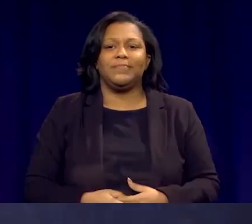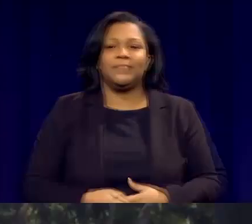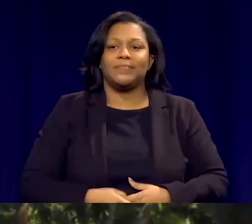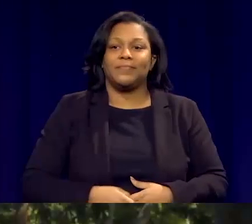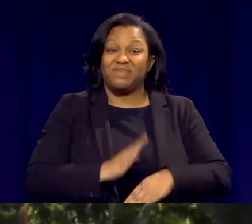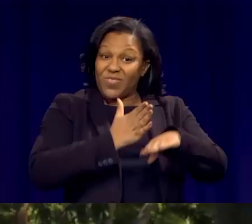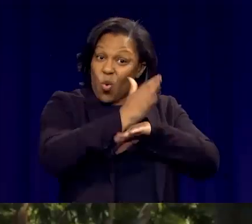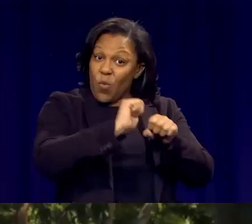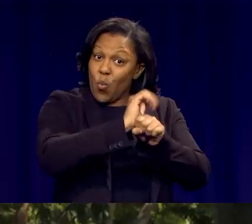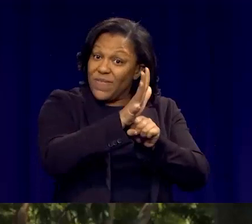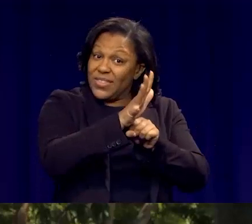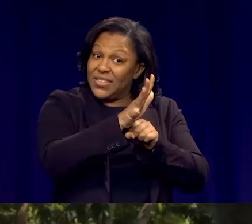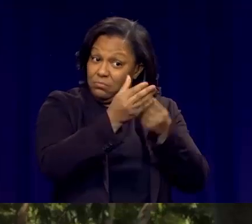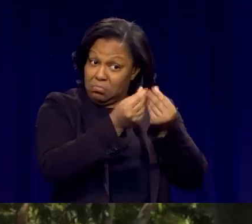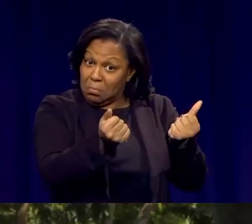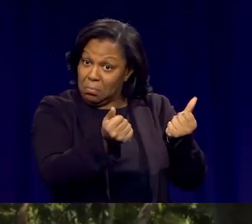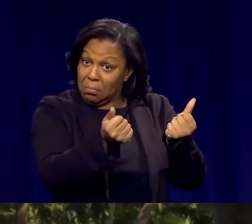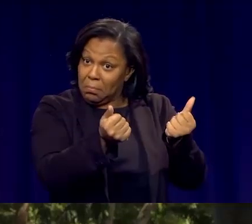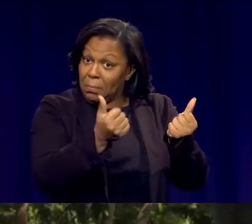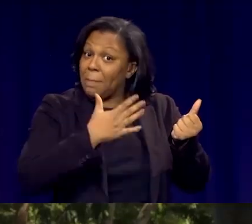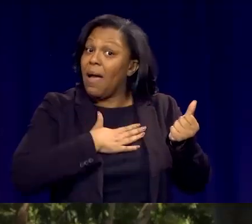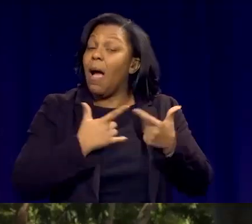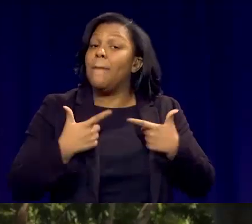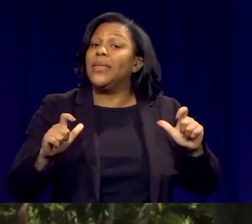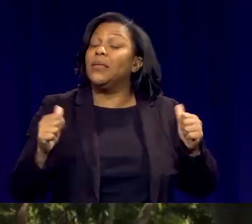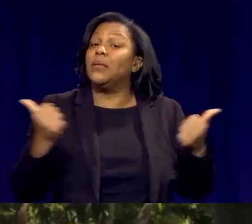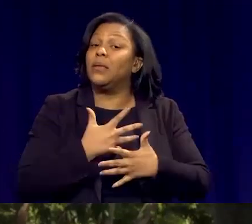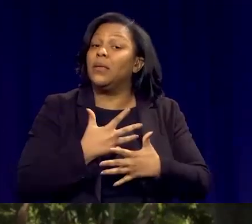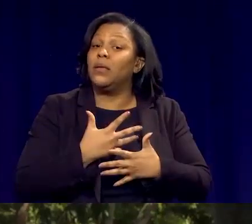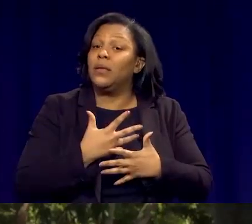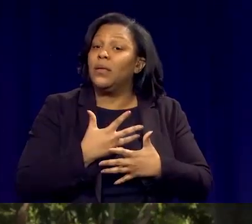Lauren: My biggest fear post-COVID is that none of us